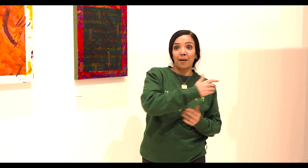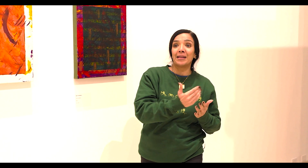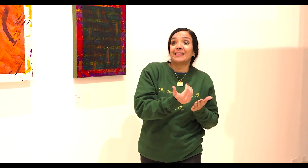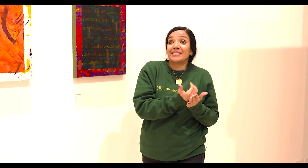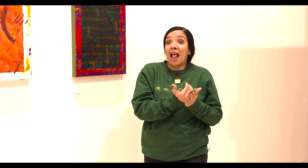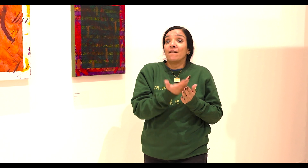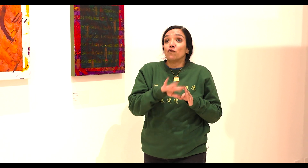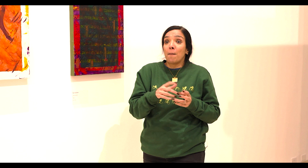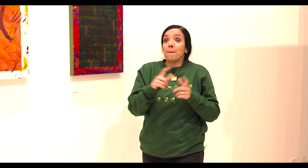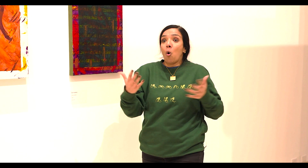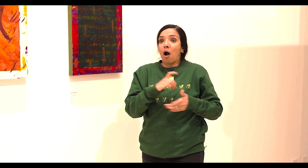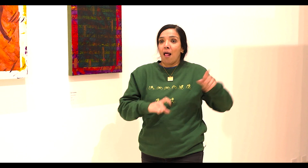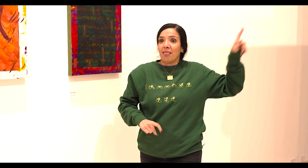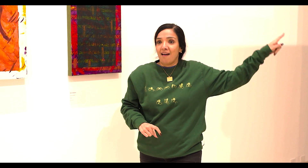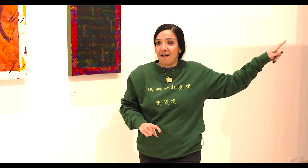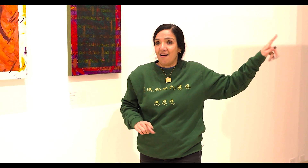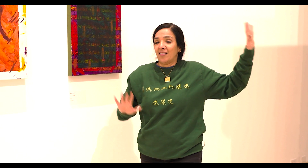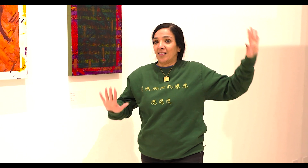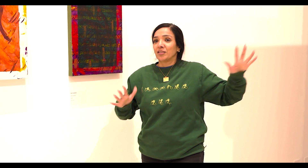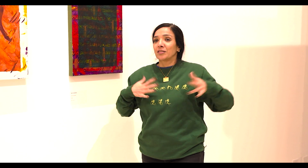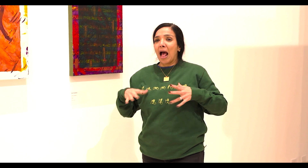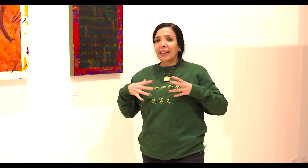and then go back to doing my self-portrait.